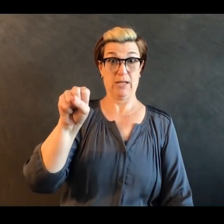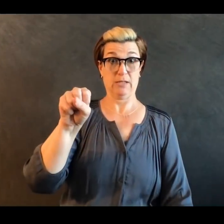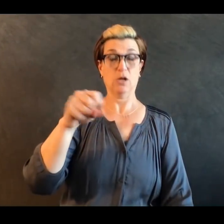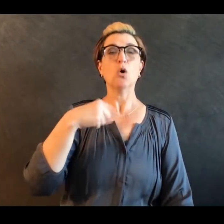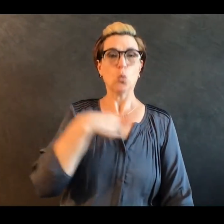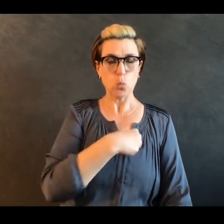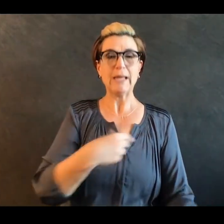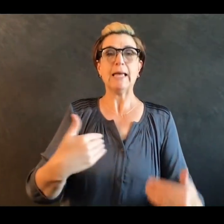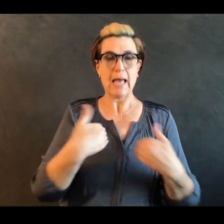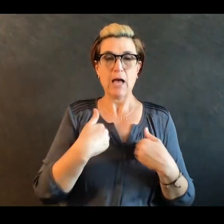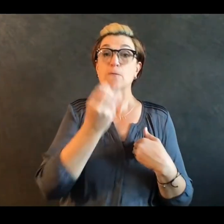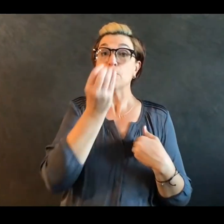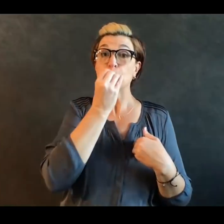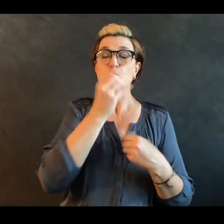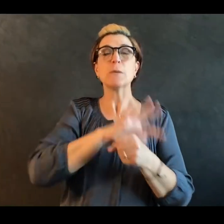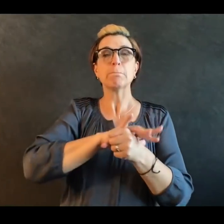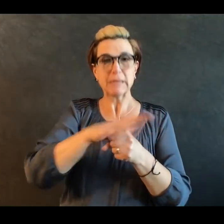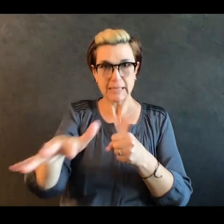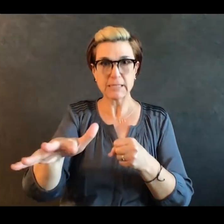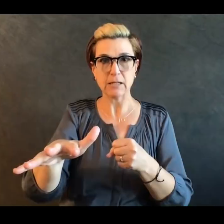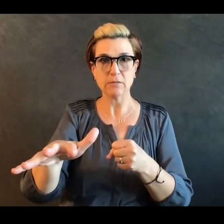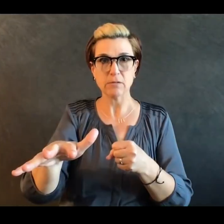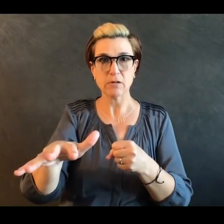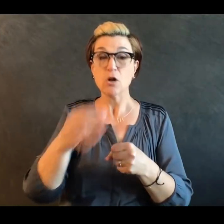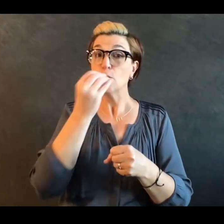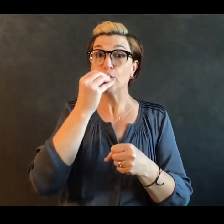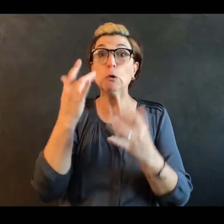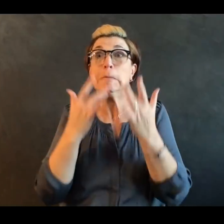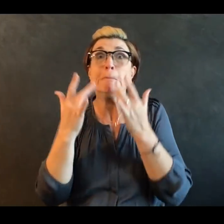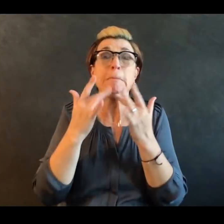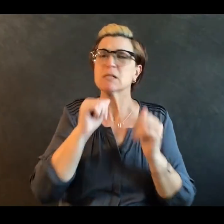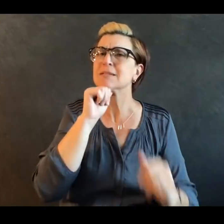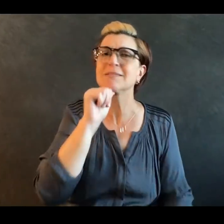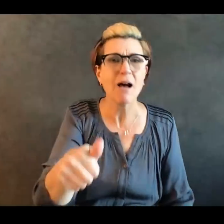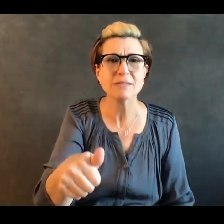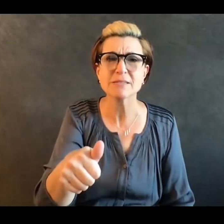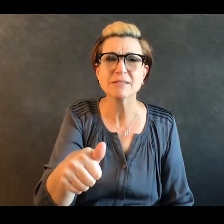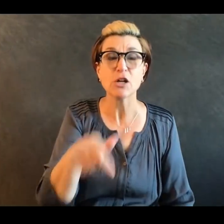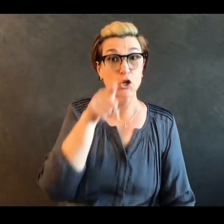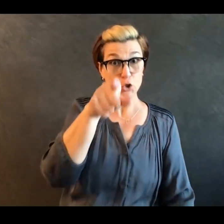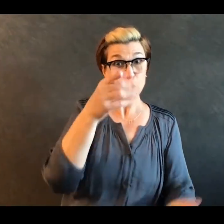our citizens I want to be clear the bear store shelves you may see in some cities